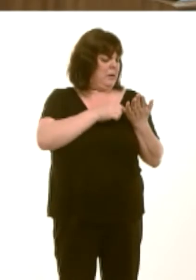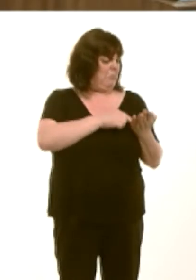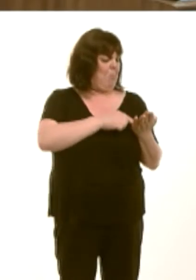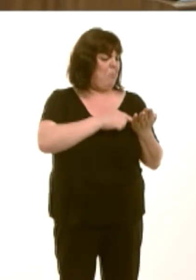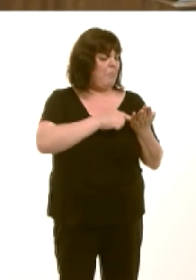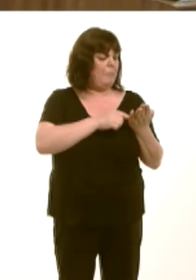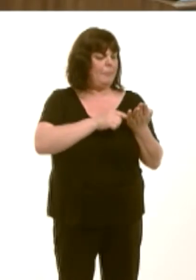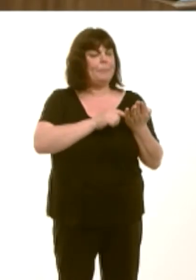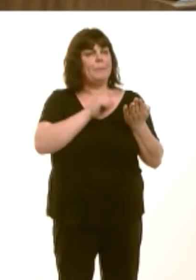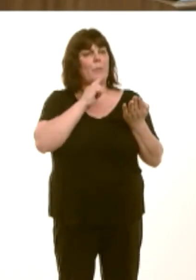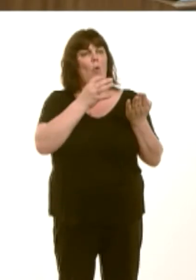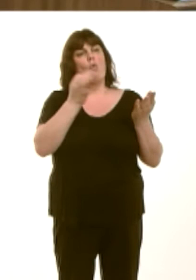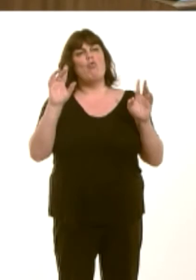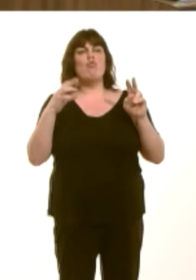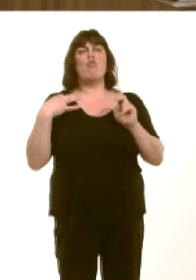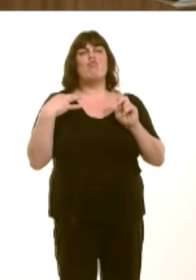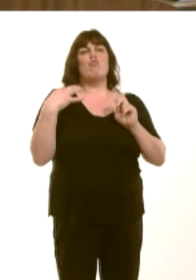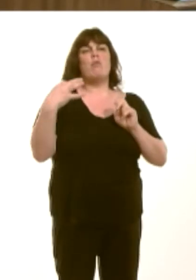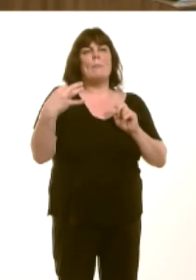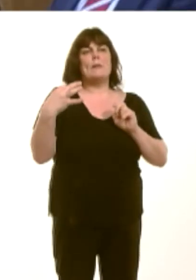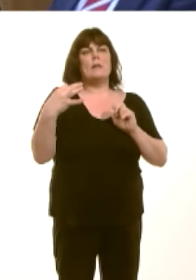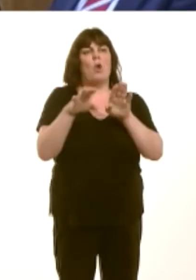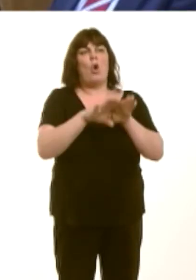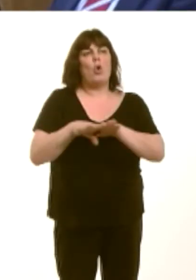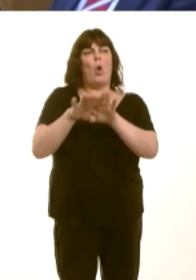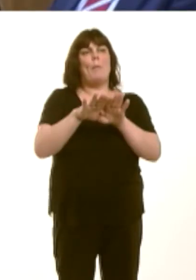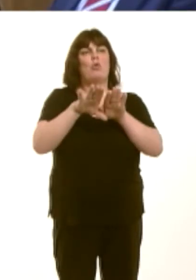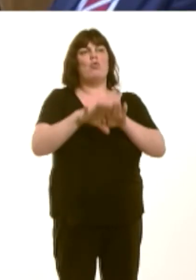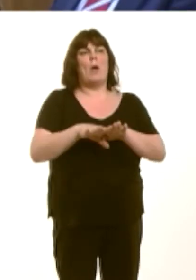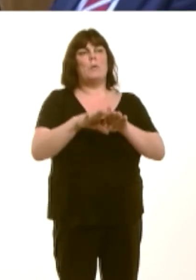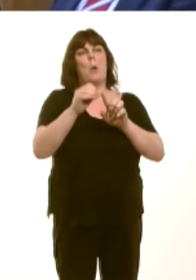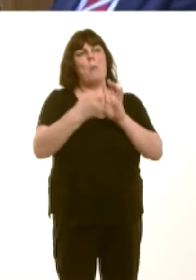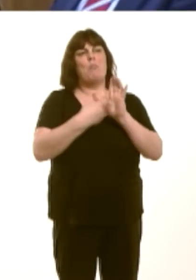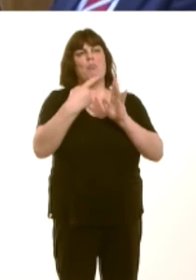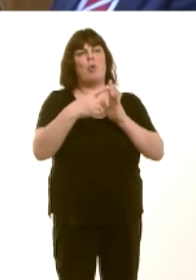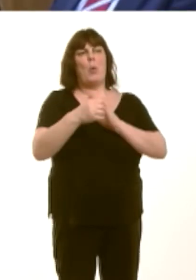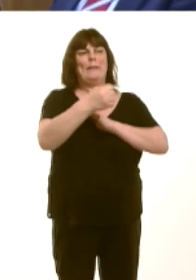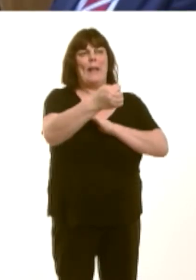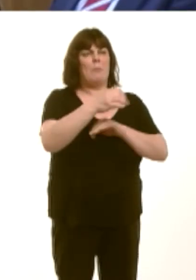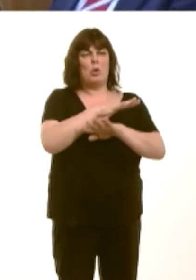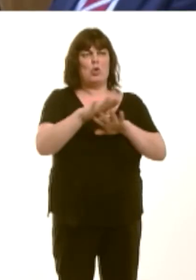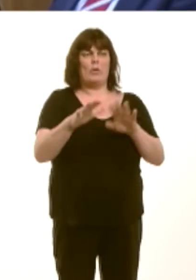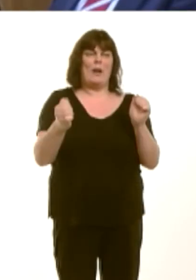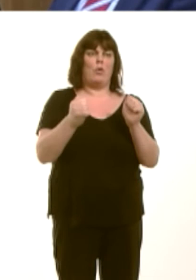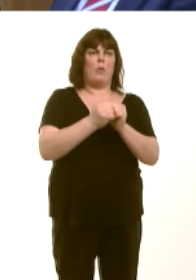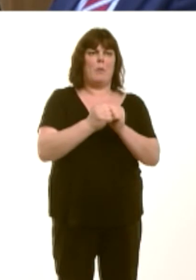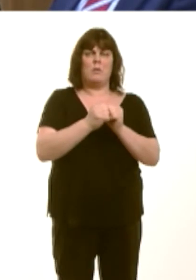what is common ground pro tem, if I can put it that way, but certainly not an agreement. I would never have agreed, for example, to air passenger duty not being devolved.